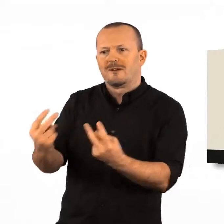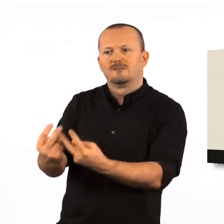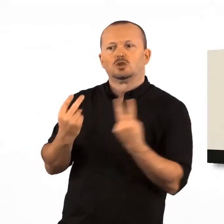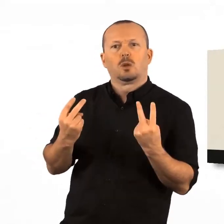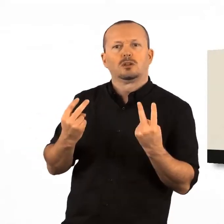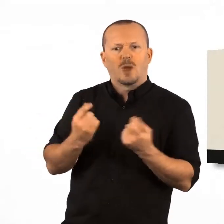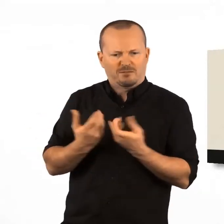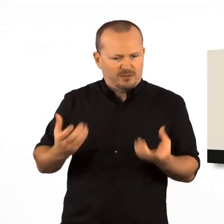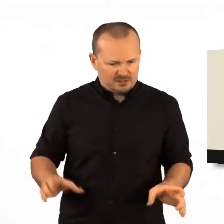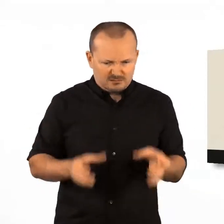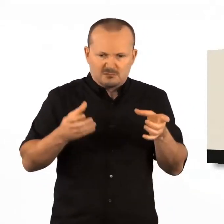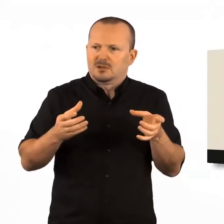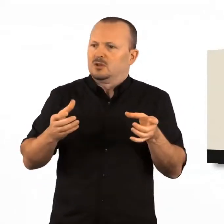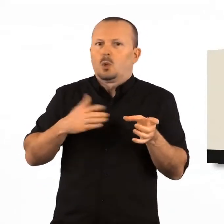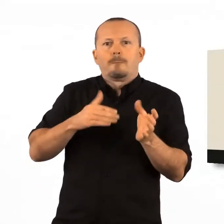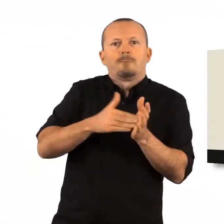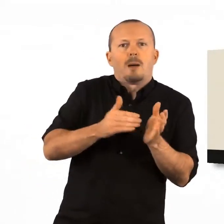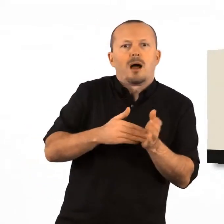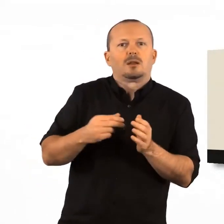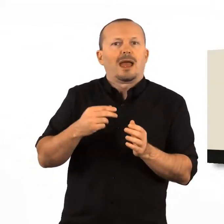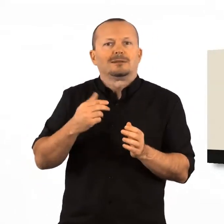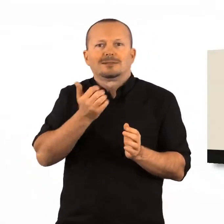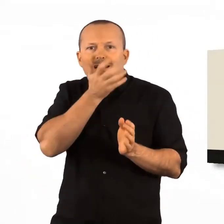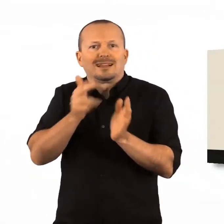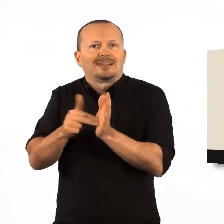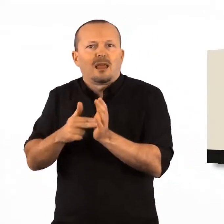often because you’ve got those two things with you, the marmite and the nutella its